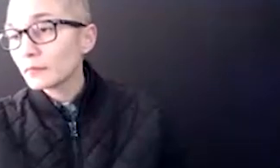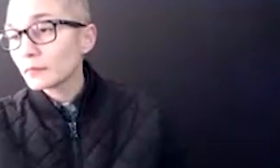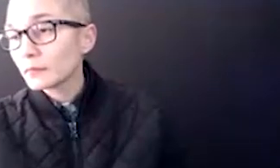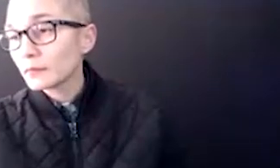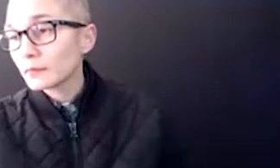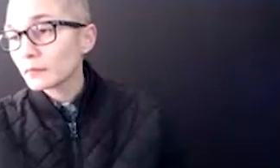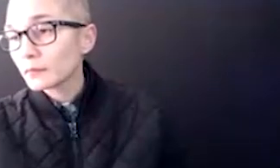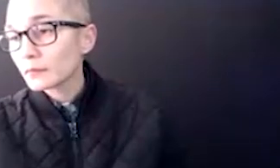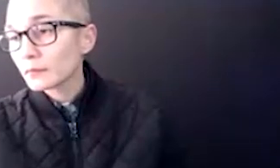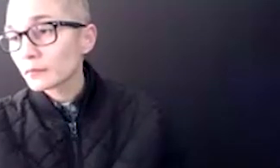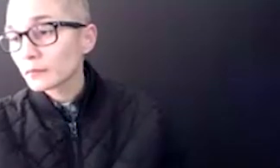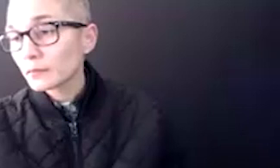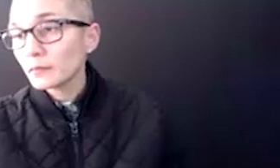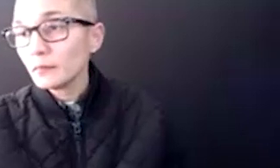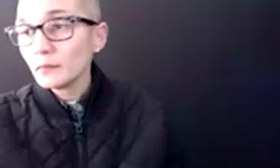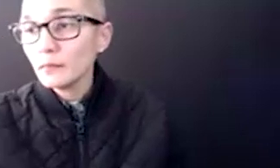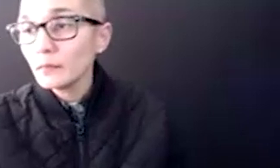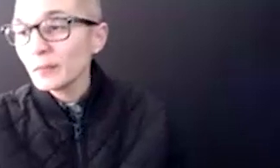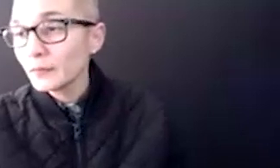But the format, whether it came from Canvas,